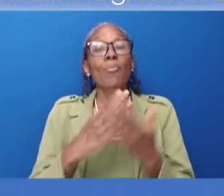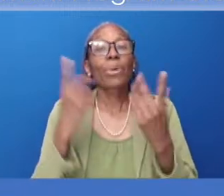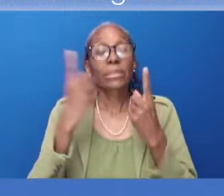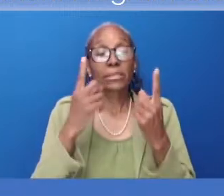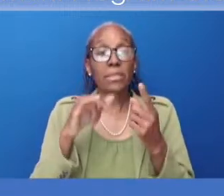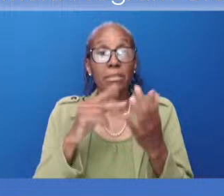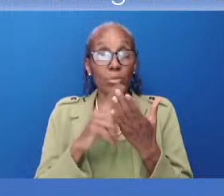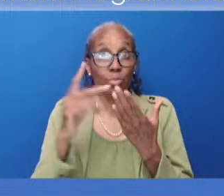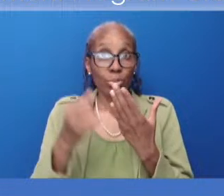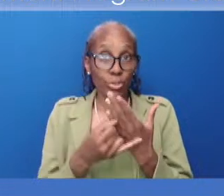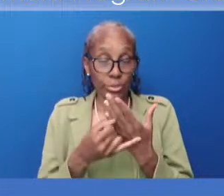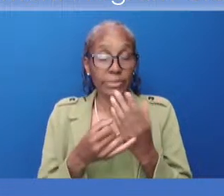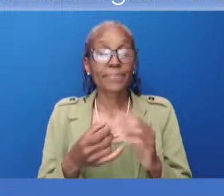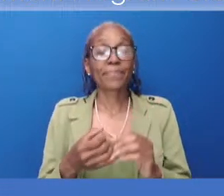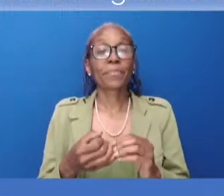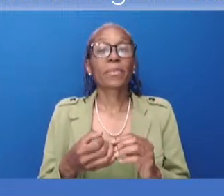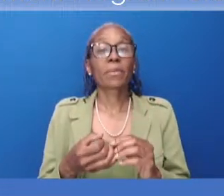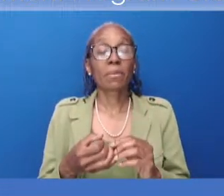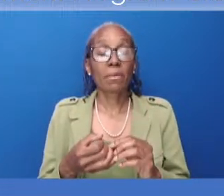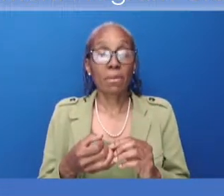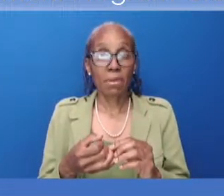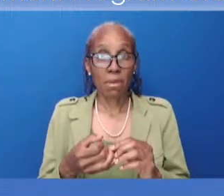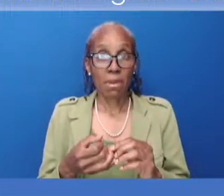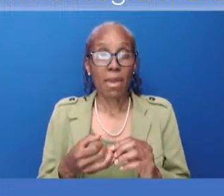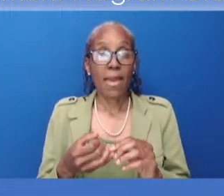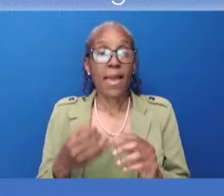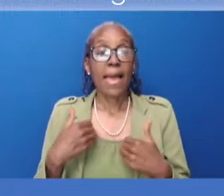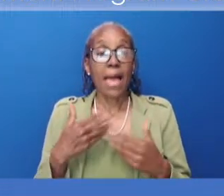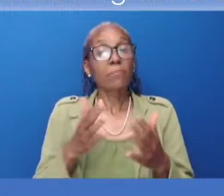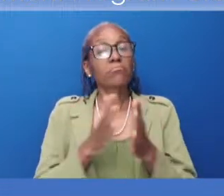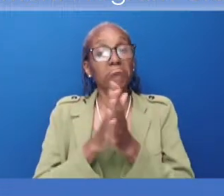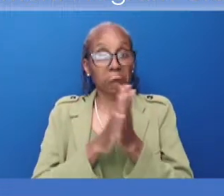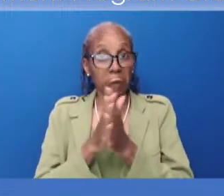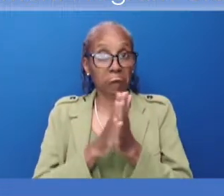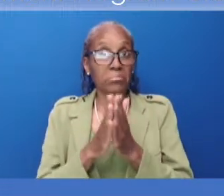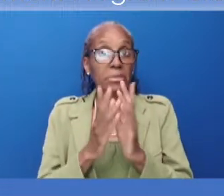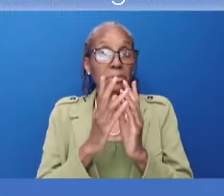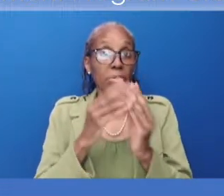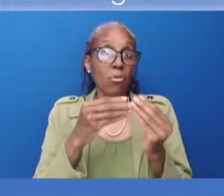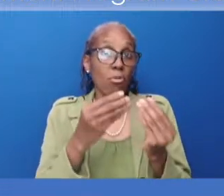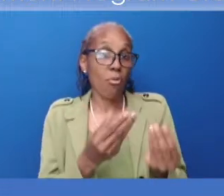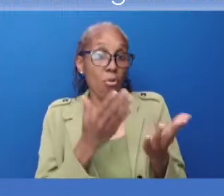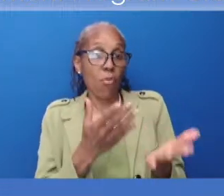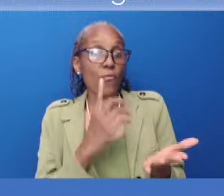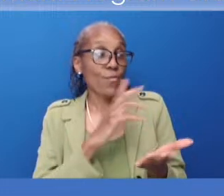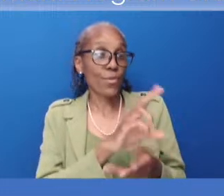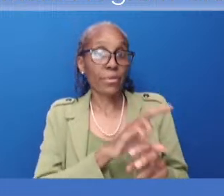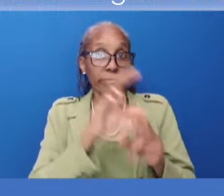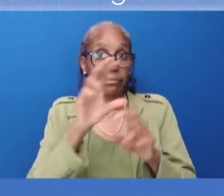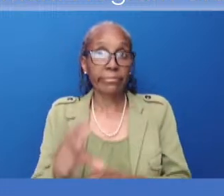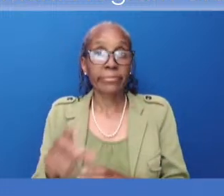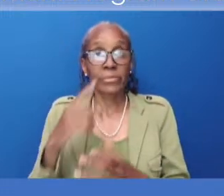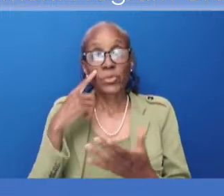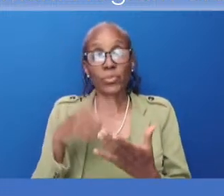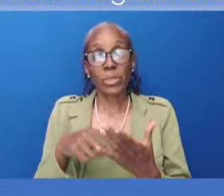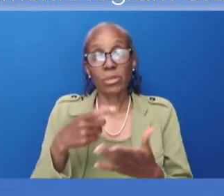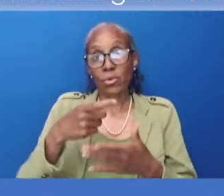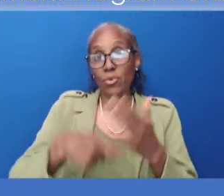COMMISSION DISTRICT 2. AS PART OF THE CONSIDERATION FOR